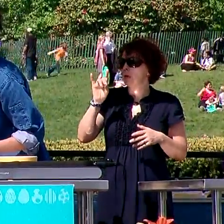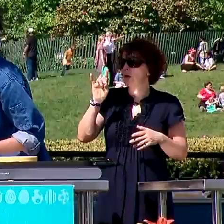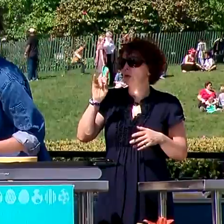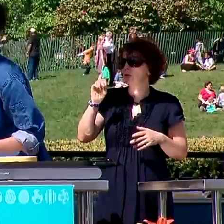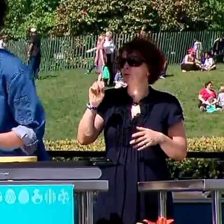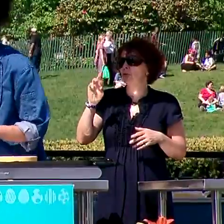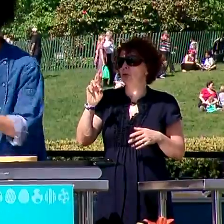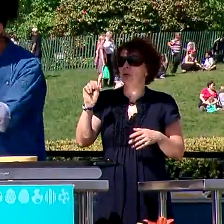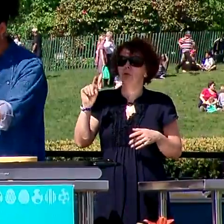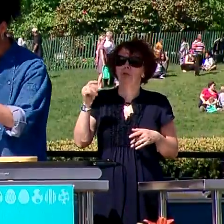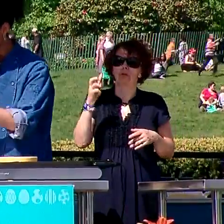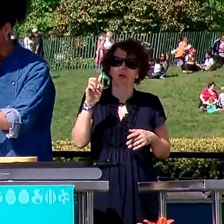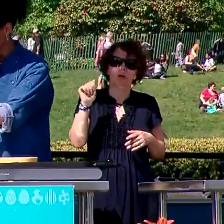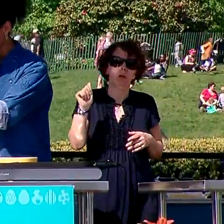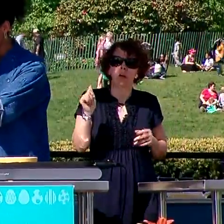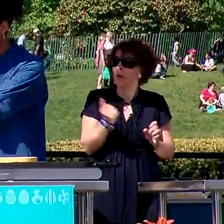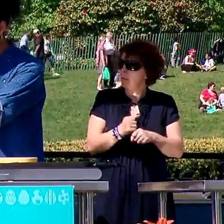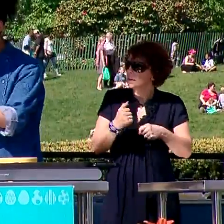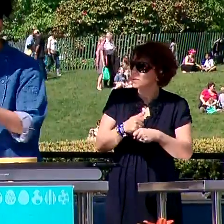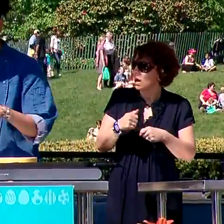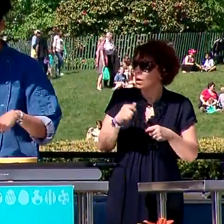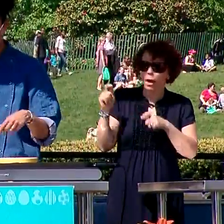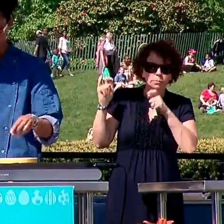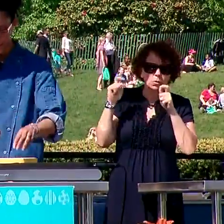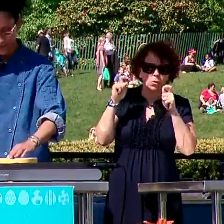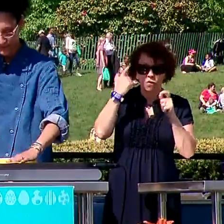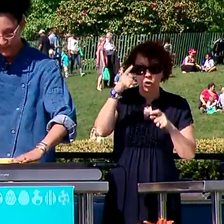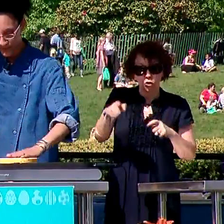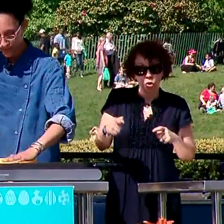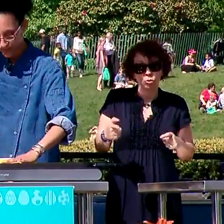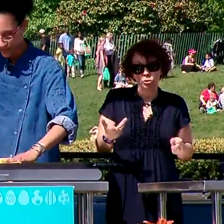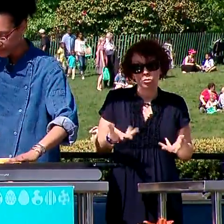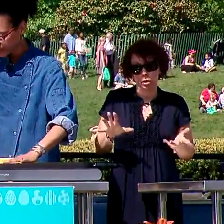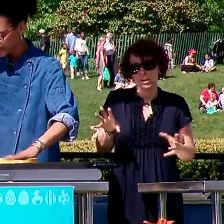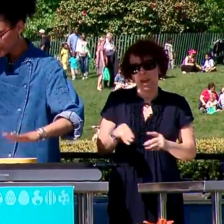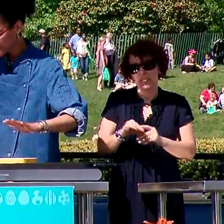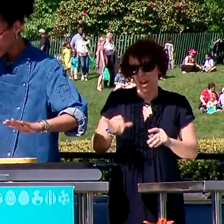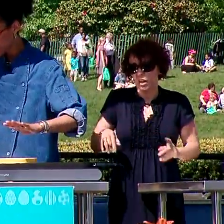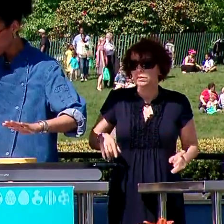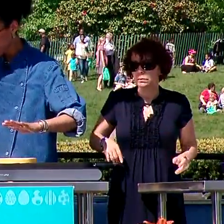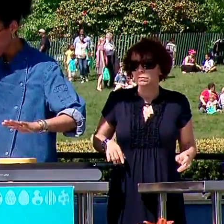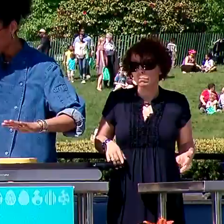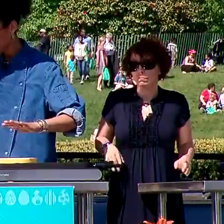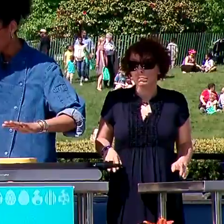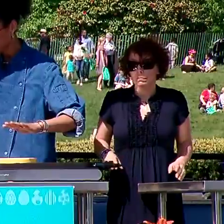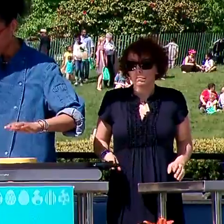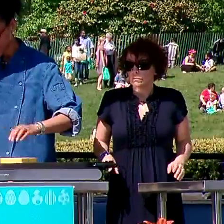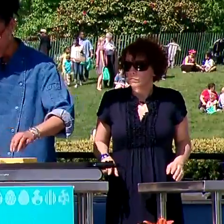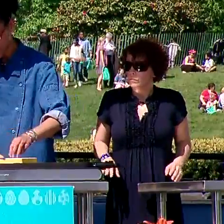Child: Yeah. Carla Hall: Dorataya made some corn for you. So let's put that in there. Child: Hot. Carla Hall: Yep, hot pan. Beautiful.